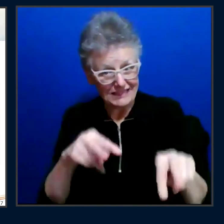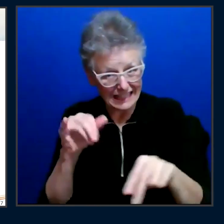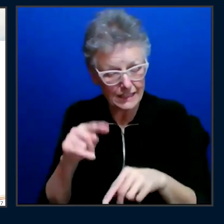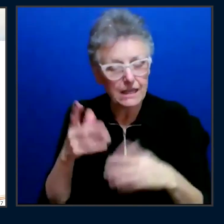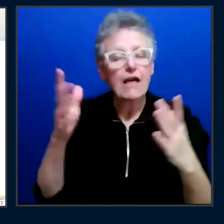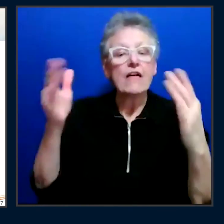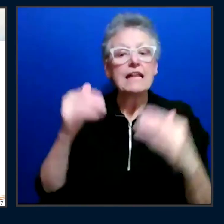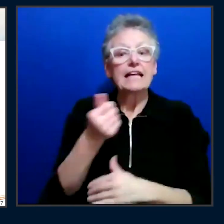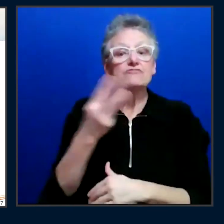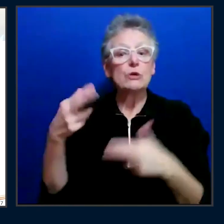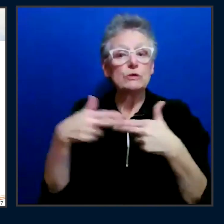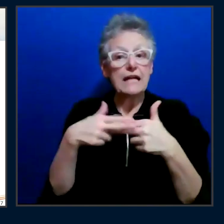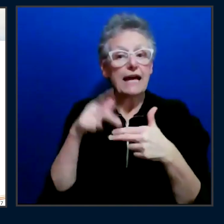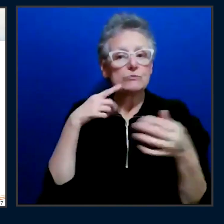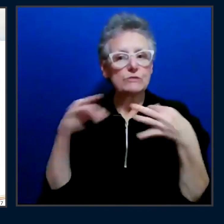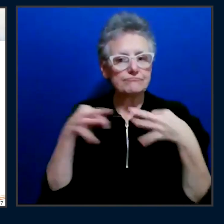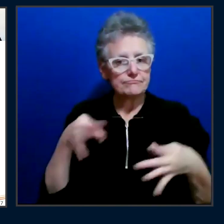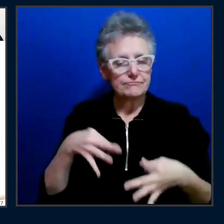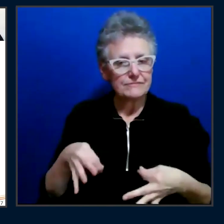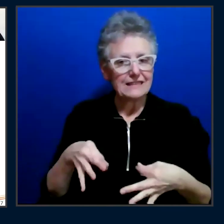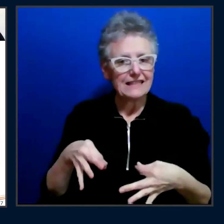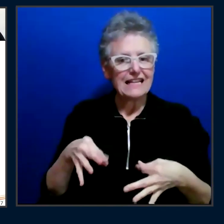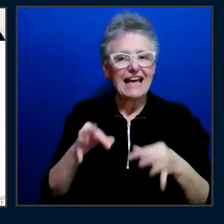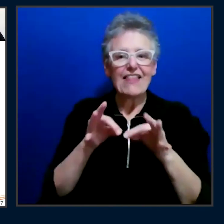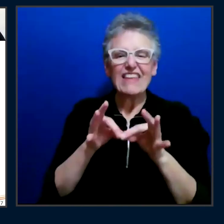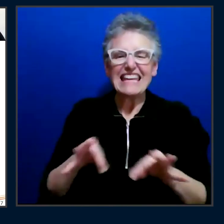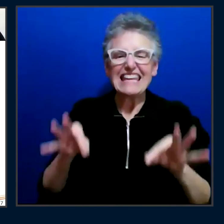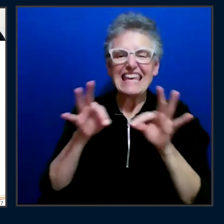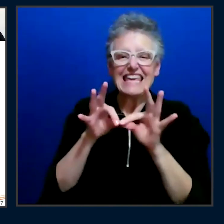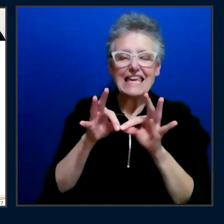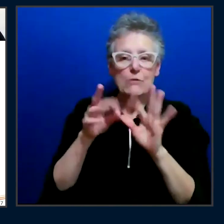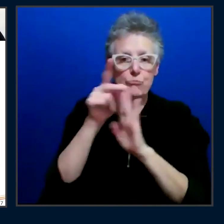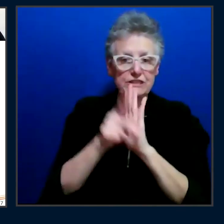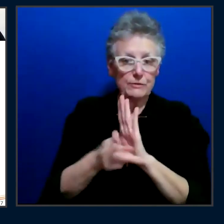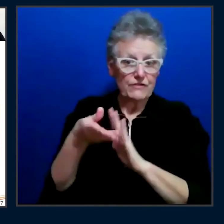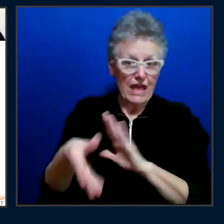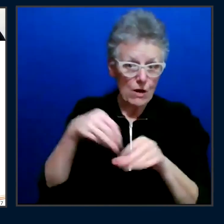But the next couple slides are going to outline the key principles that are there,